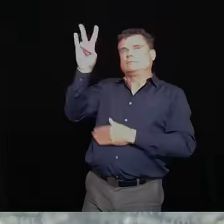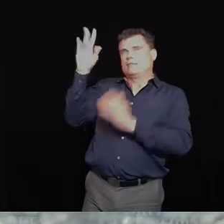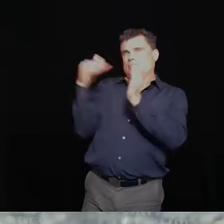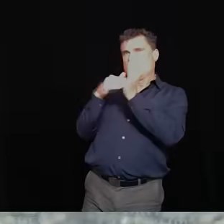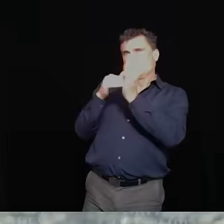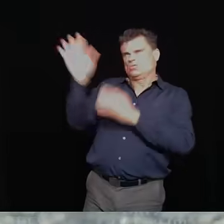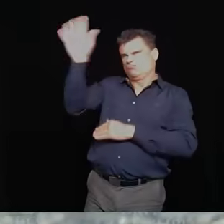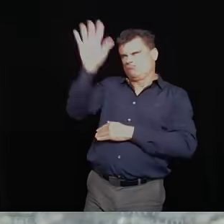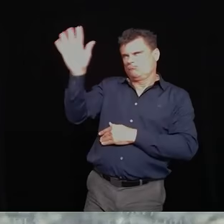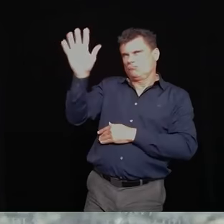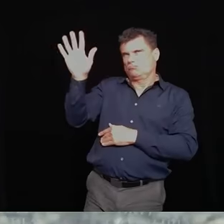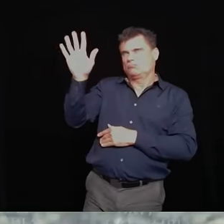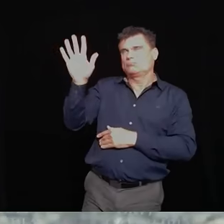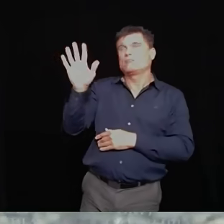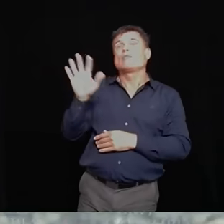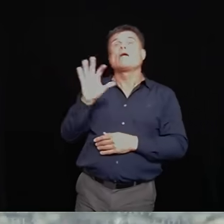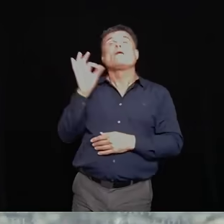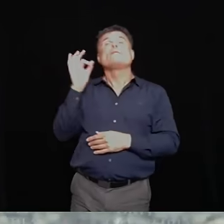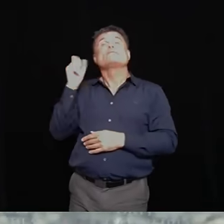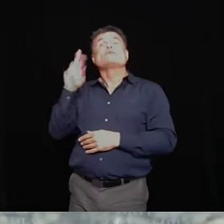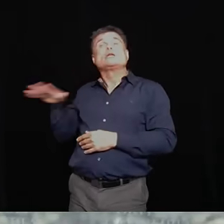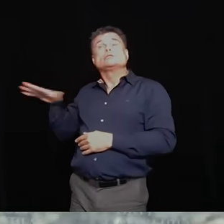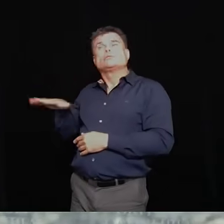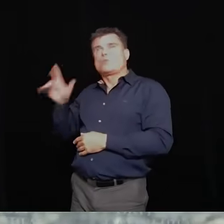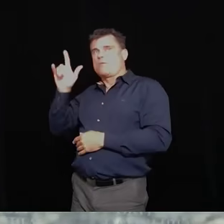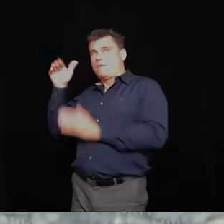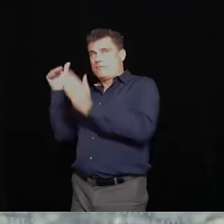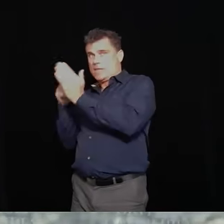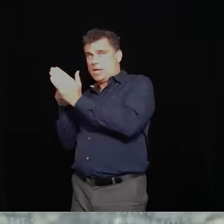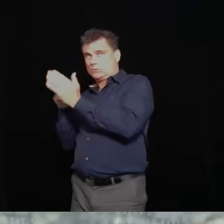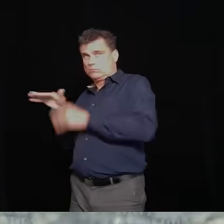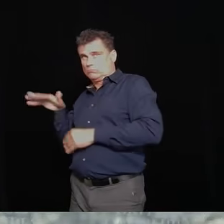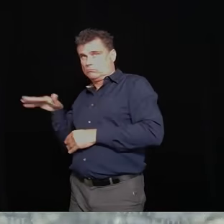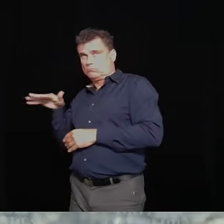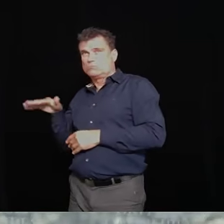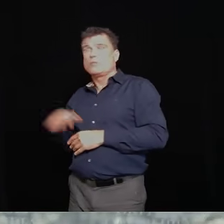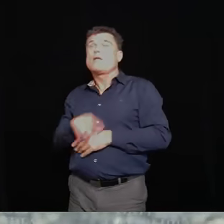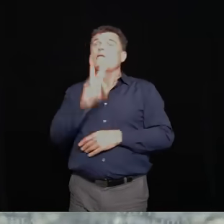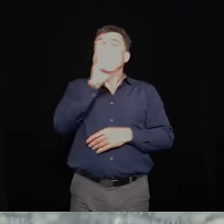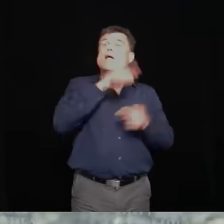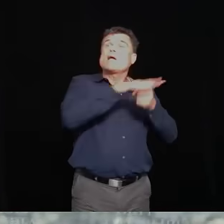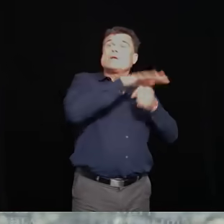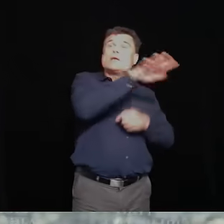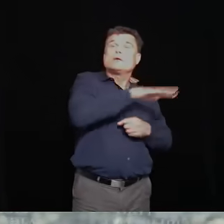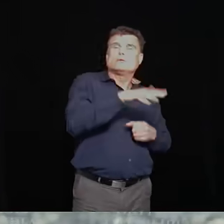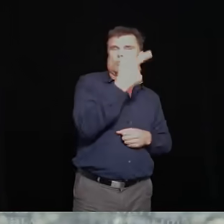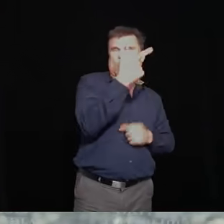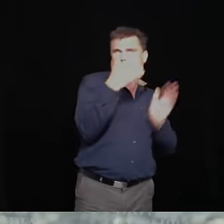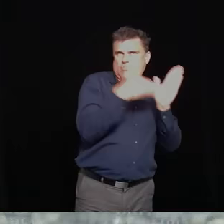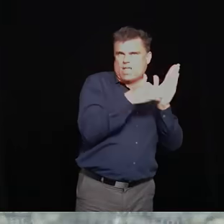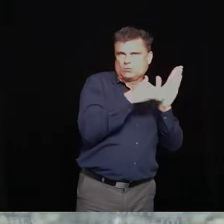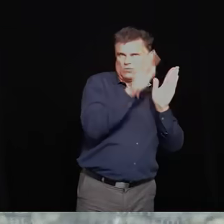sitting together in an office environment. If code close to close contact is unavoidable. The room ask. I understand